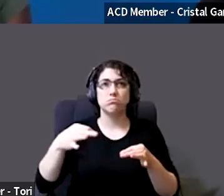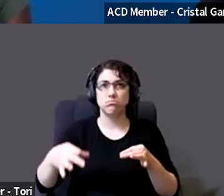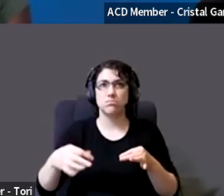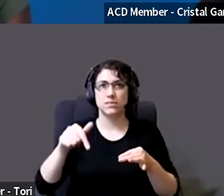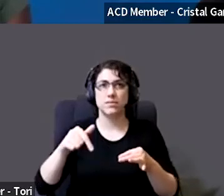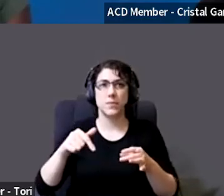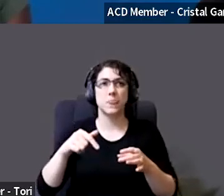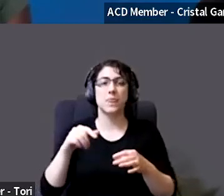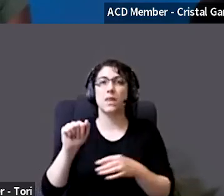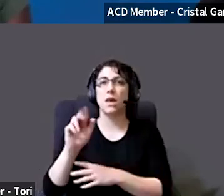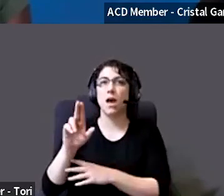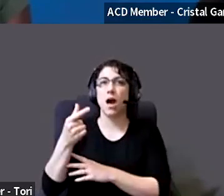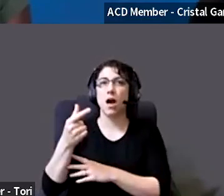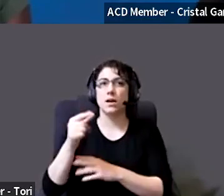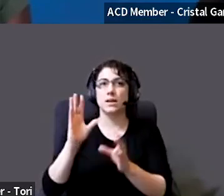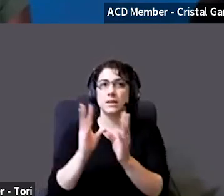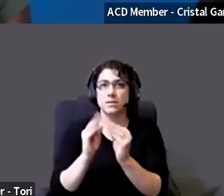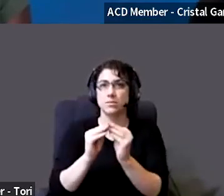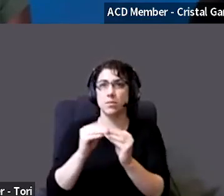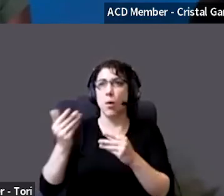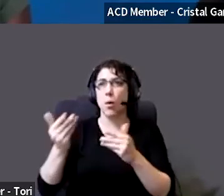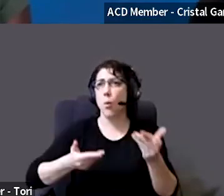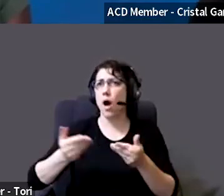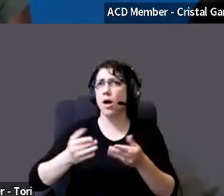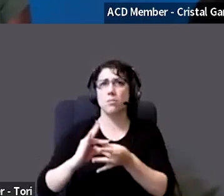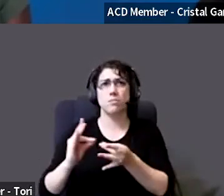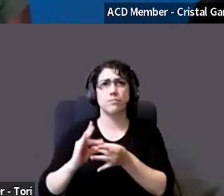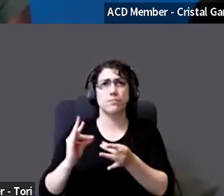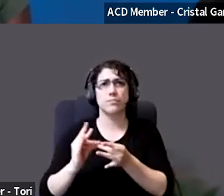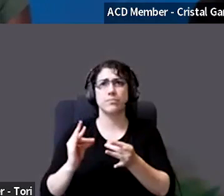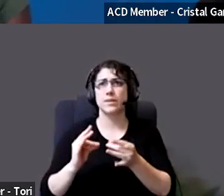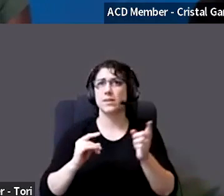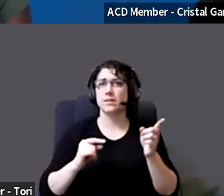but would welcome -- especially welcome comments on the content of the terms of reference,